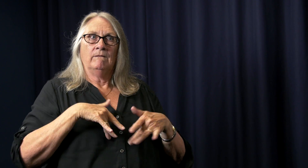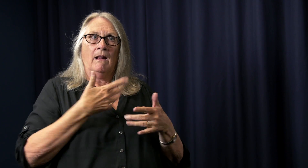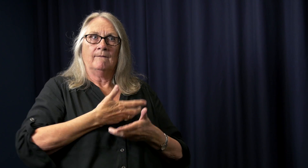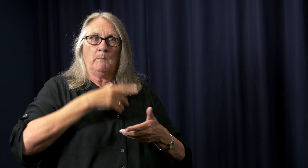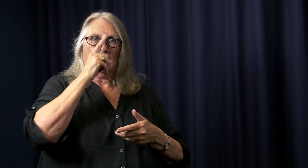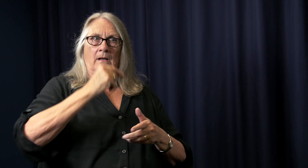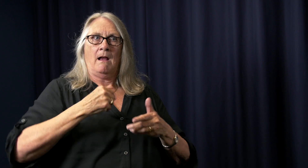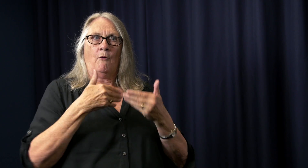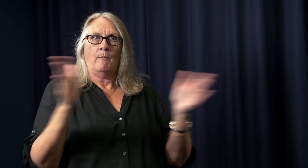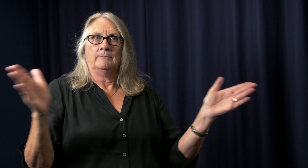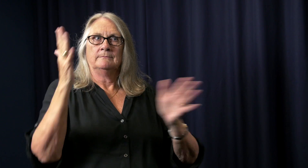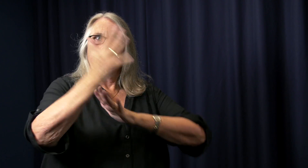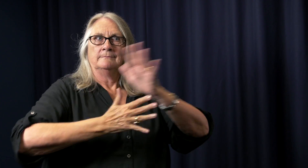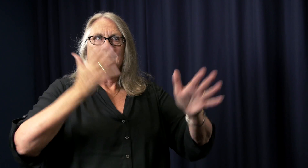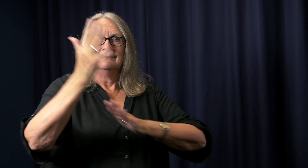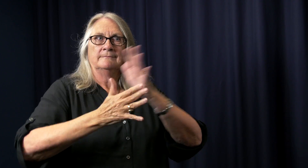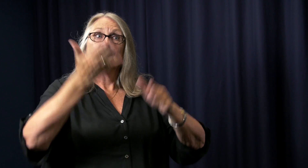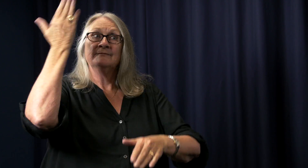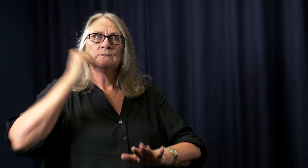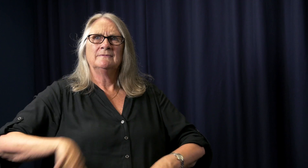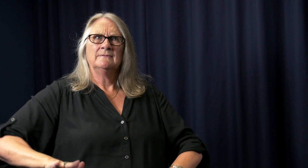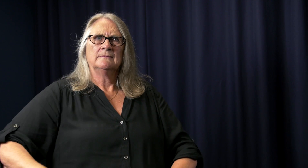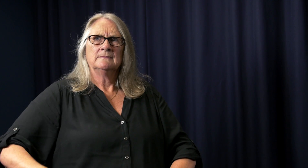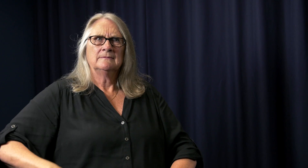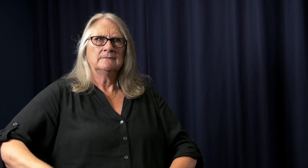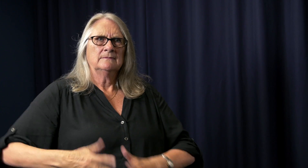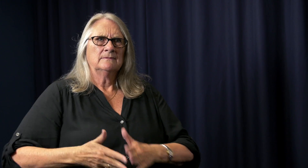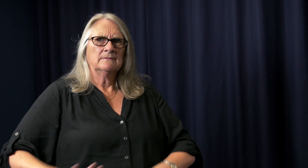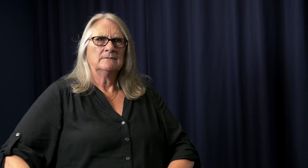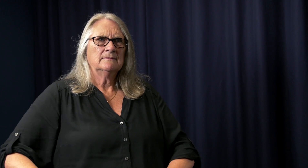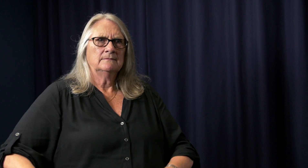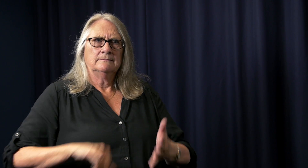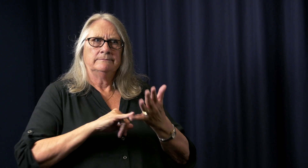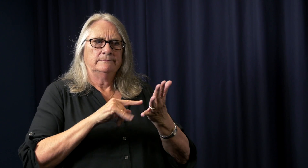'you know what - we can start to sign and be more open', because previously it was a hidden language.